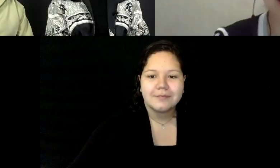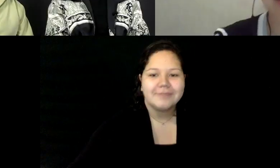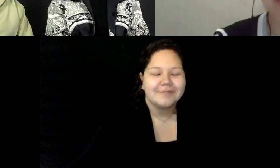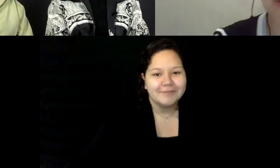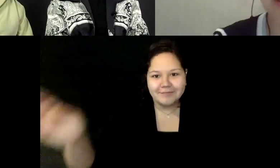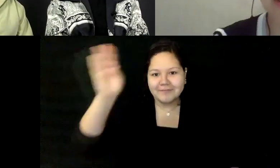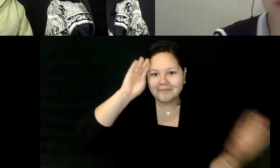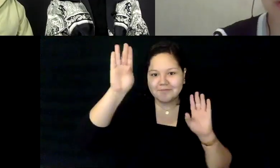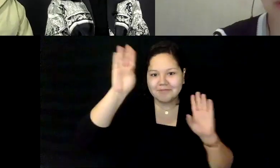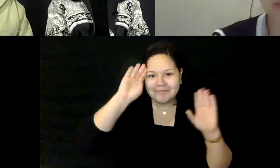Hi everyone, welcome.